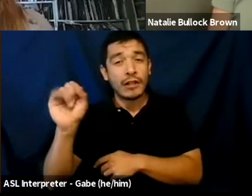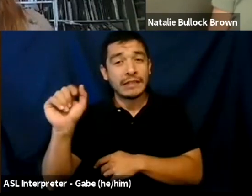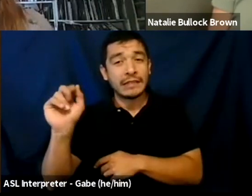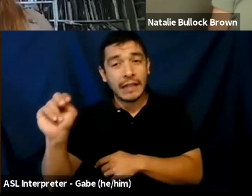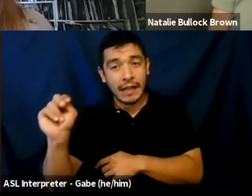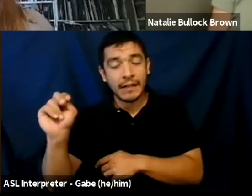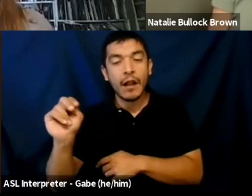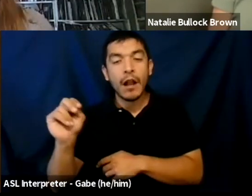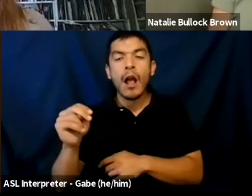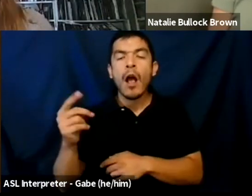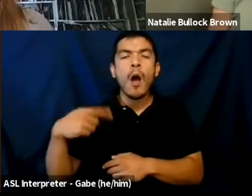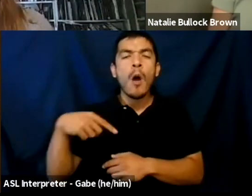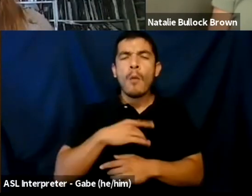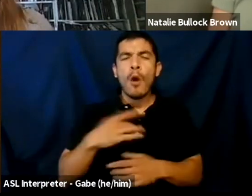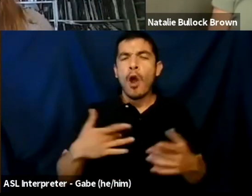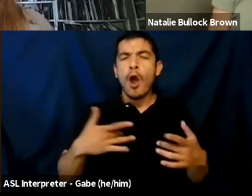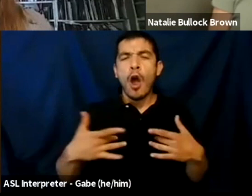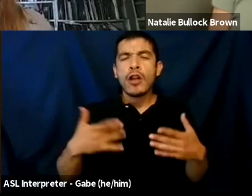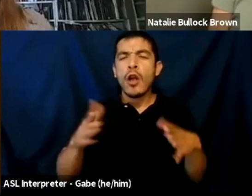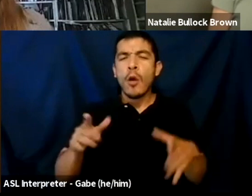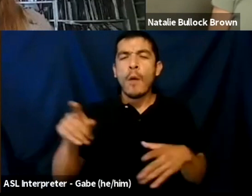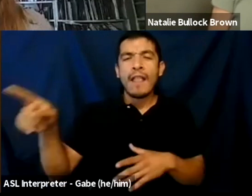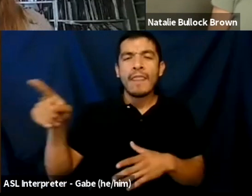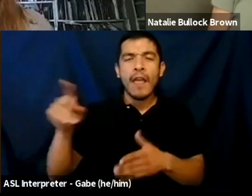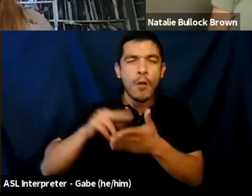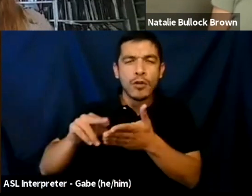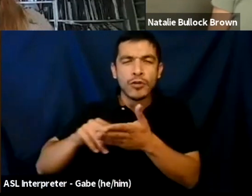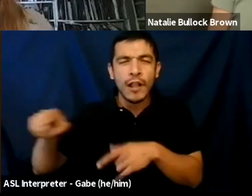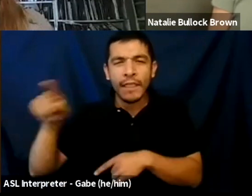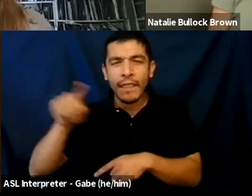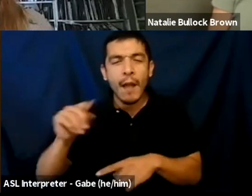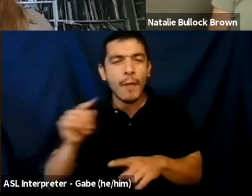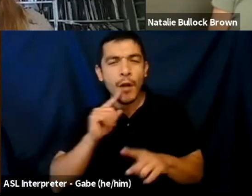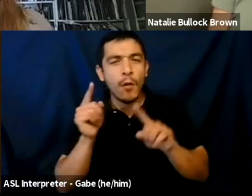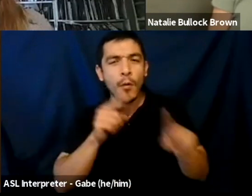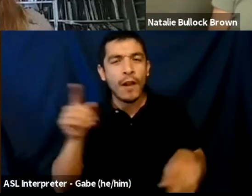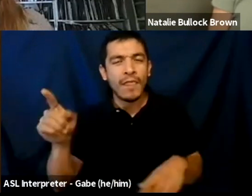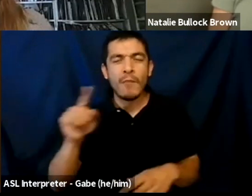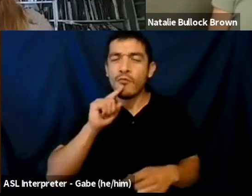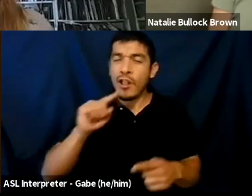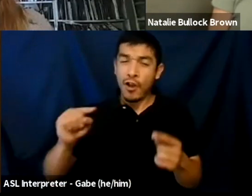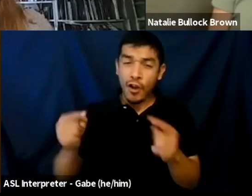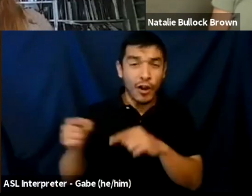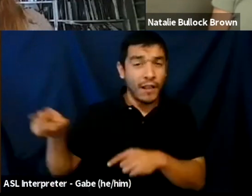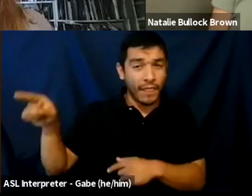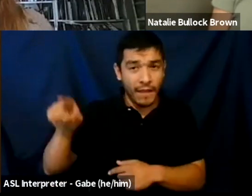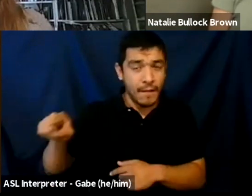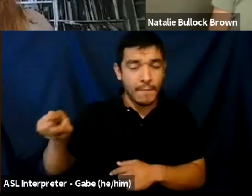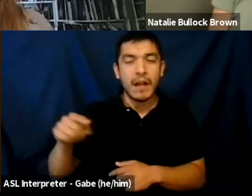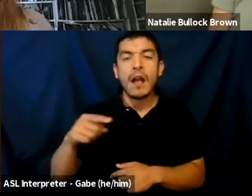that the way that the reporting was being done was potentially causing harm. And we wanted to know